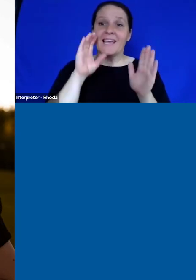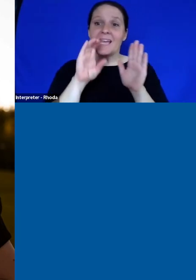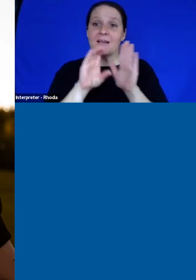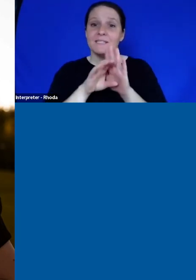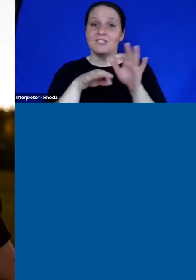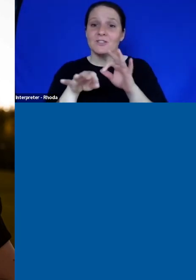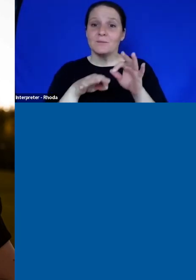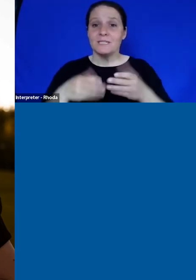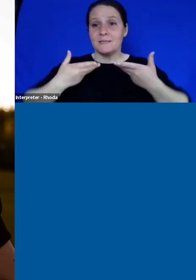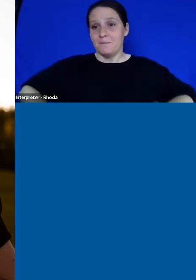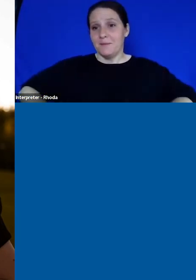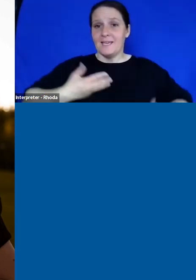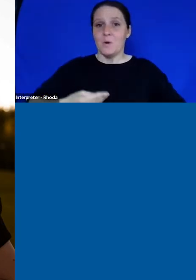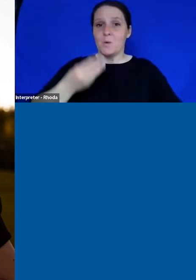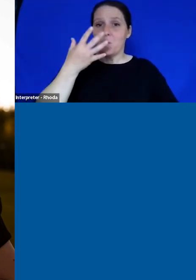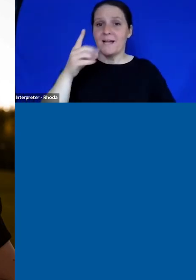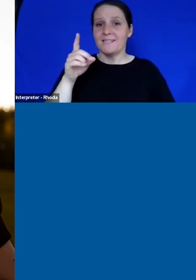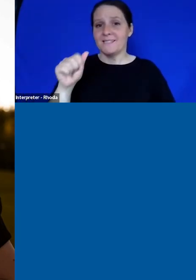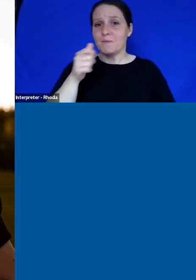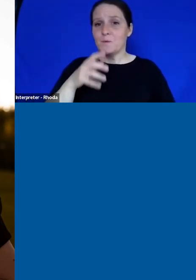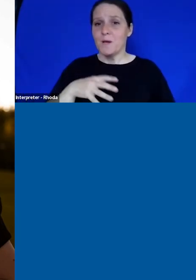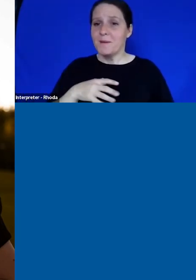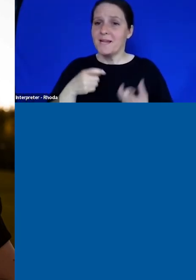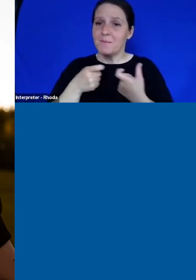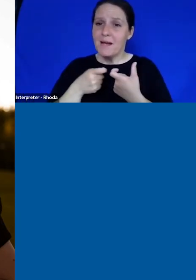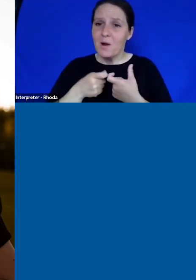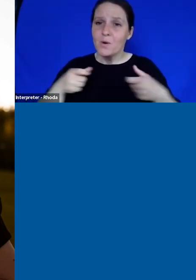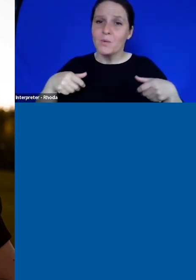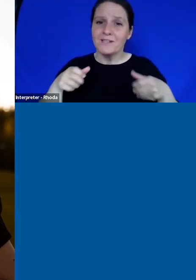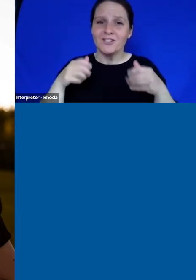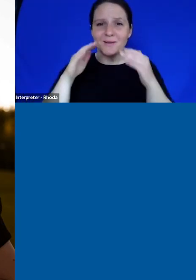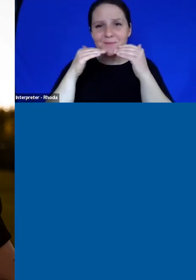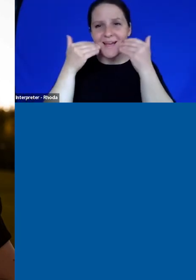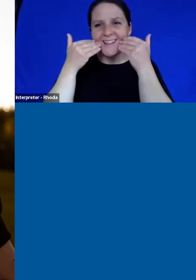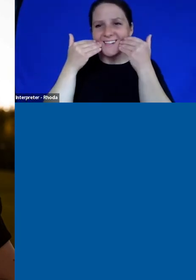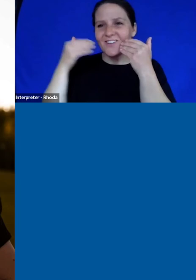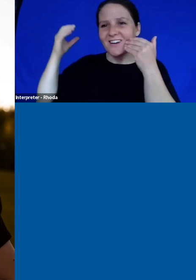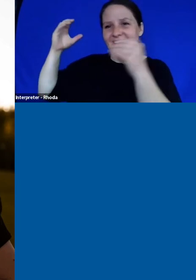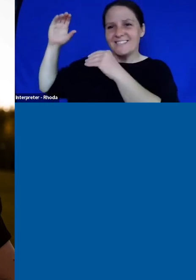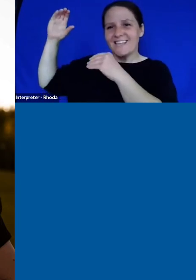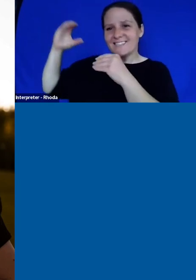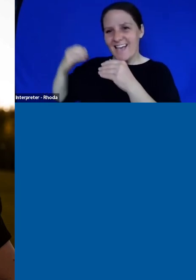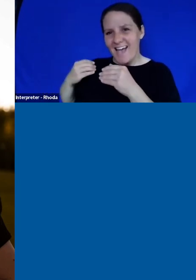disabled woman in a power wheelchair. I'm smiling in front of a sunset and foliage with dark brown, straight hair,